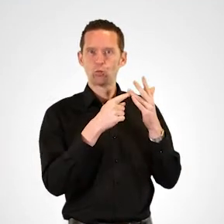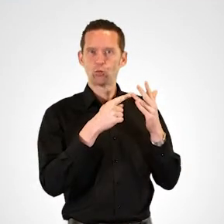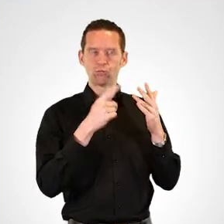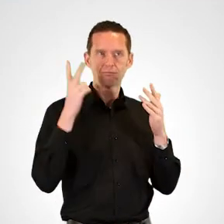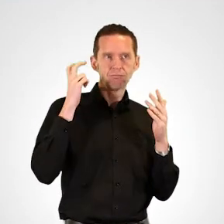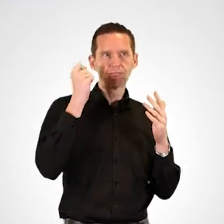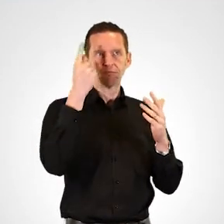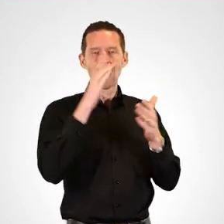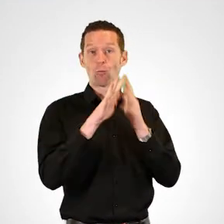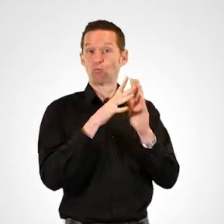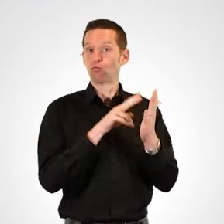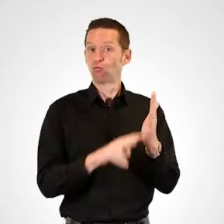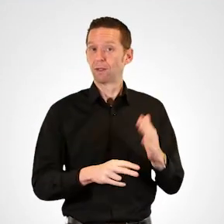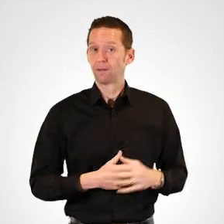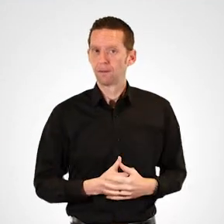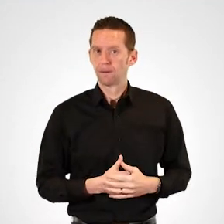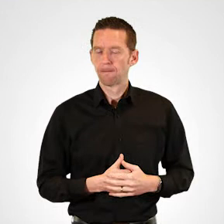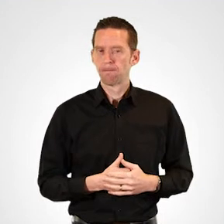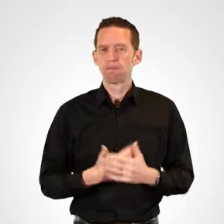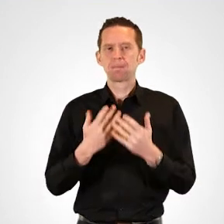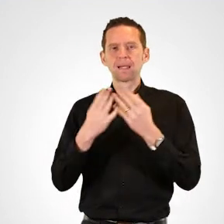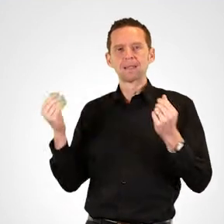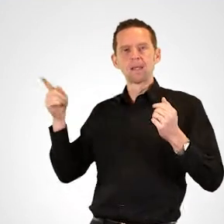So there are some researchers that believe that phonological awareness